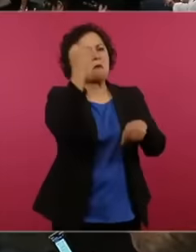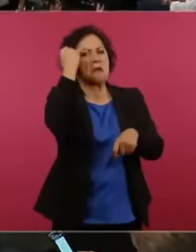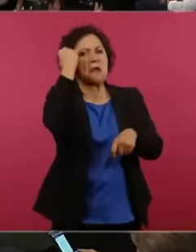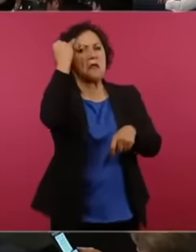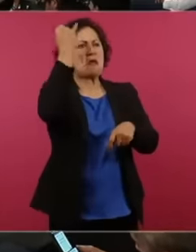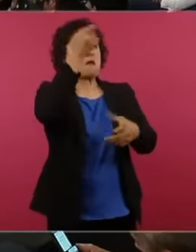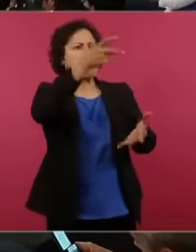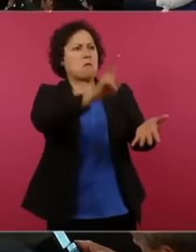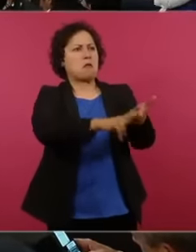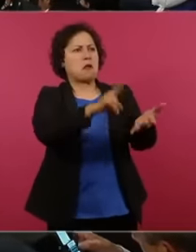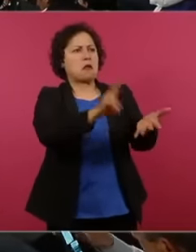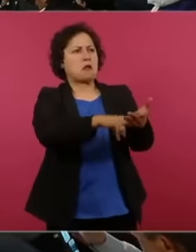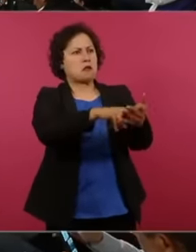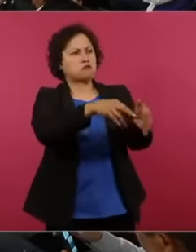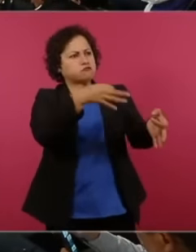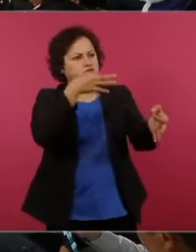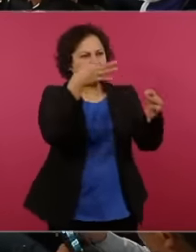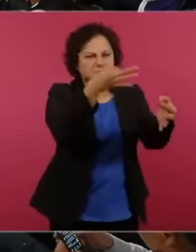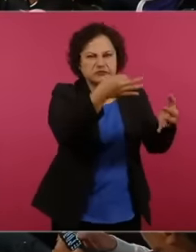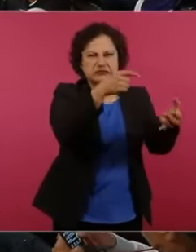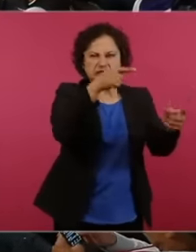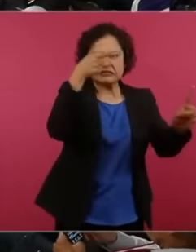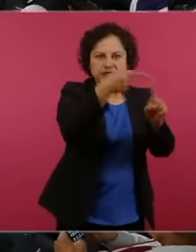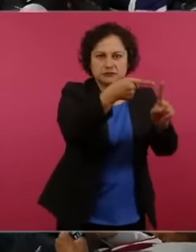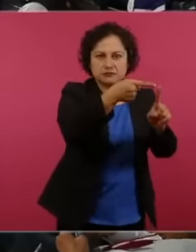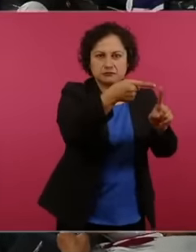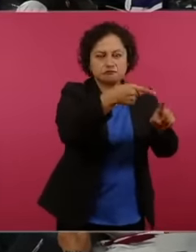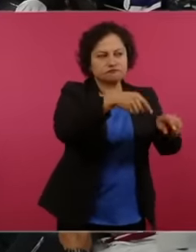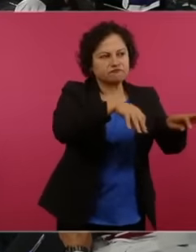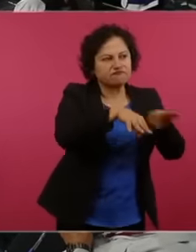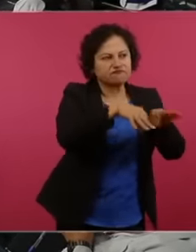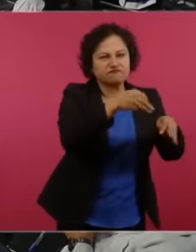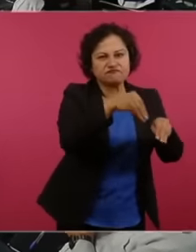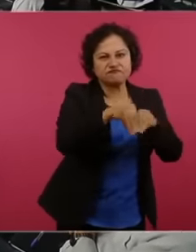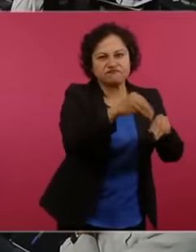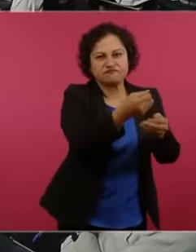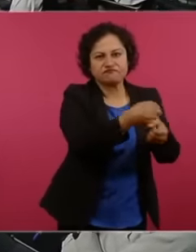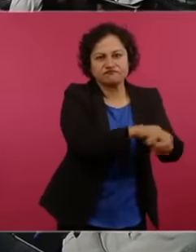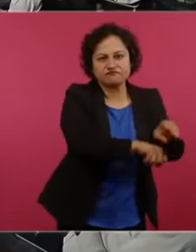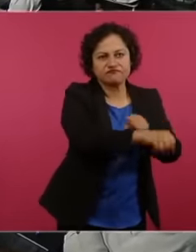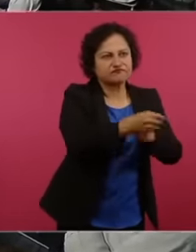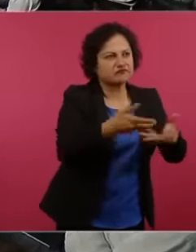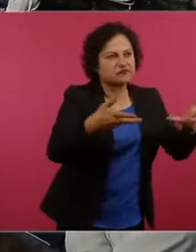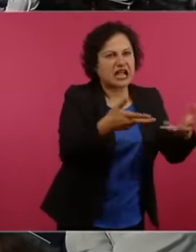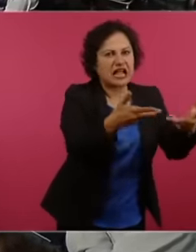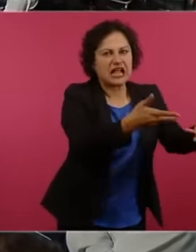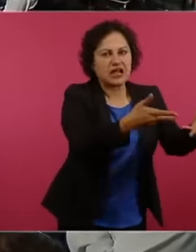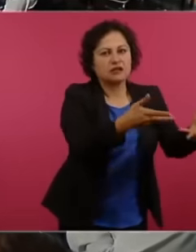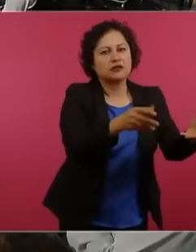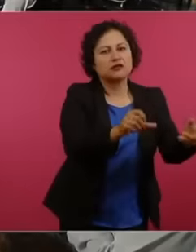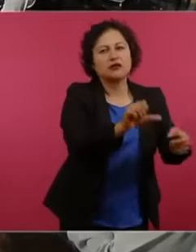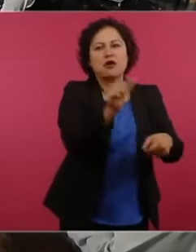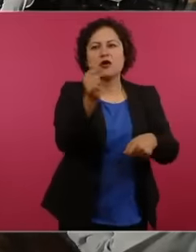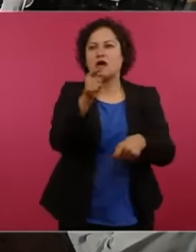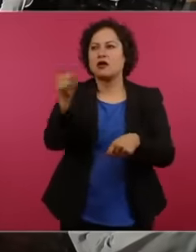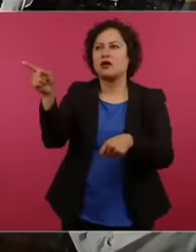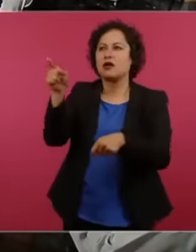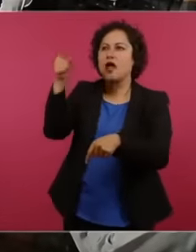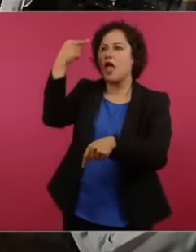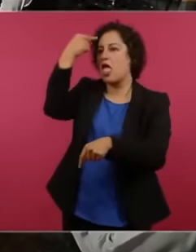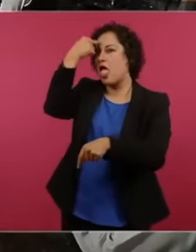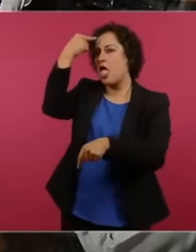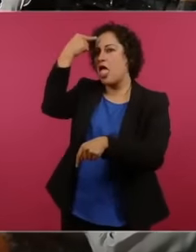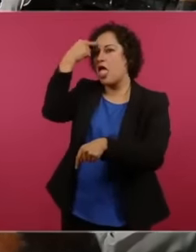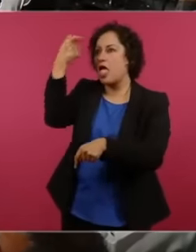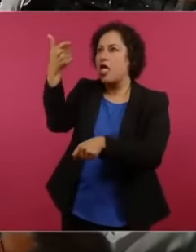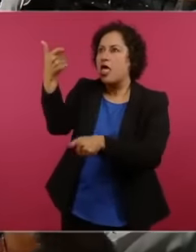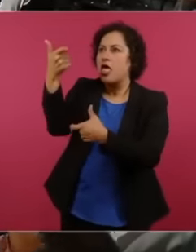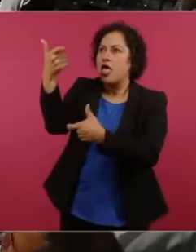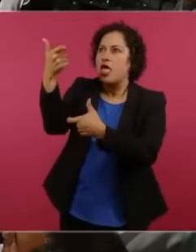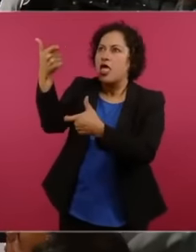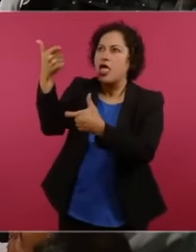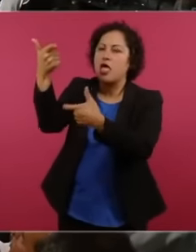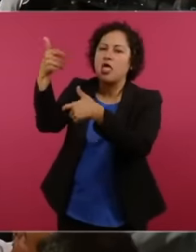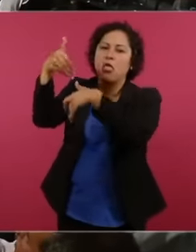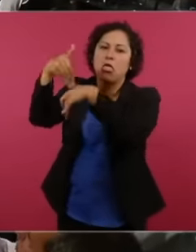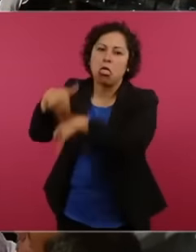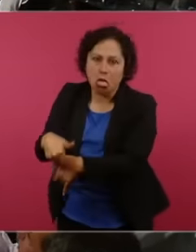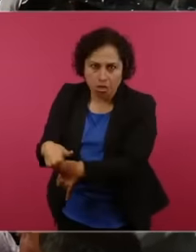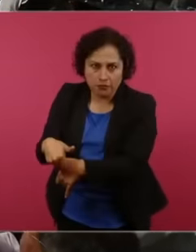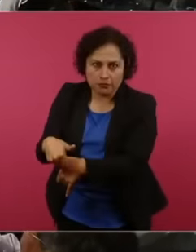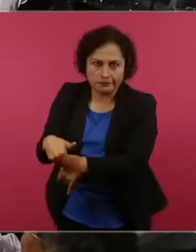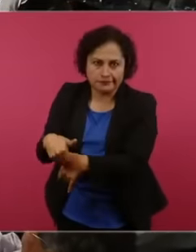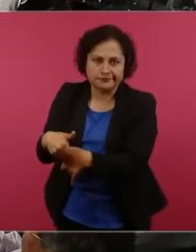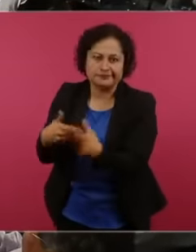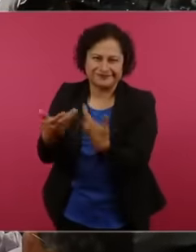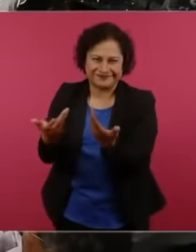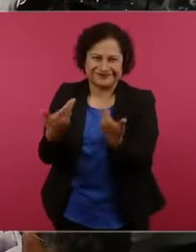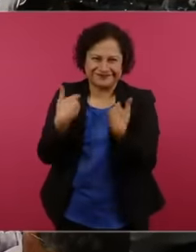money so yes, the moment we are living in is interesting and we must not stop addressing the